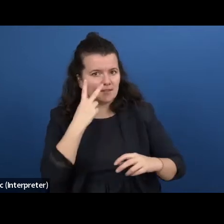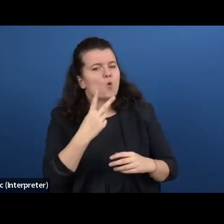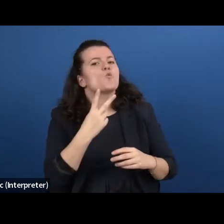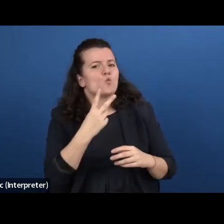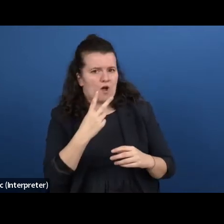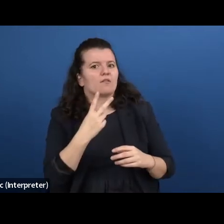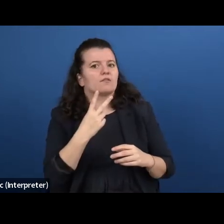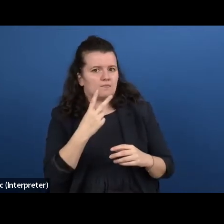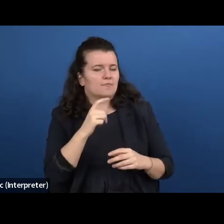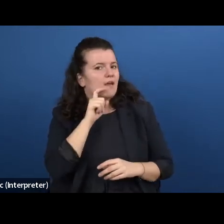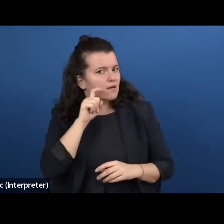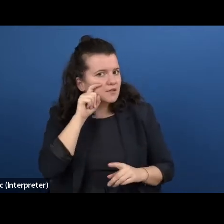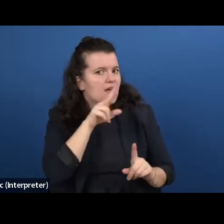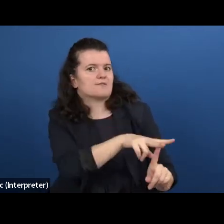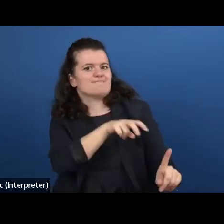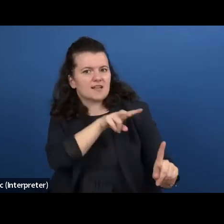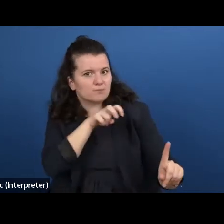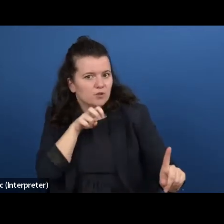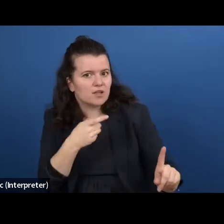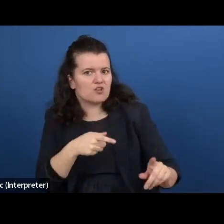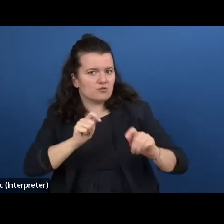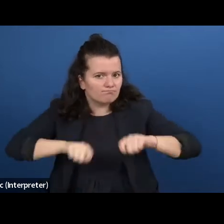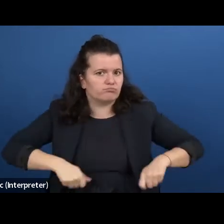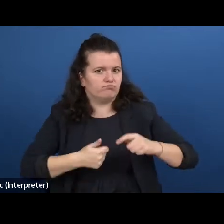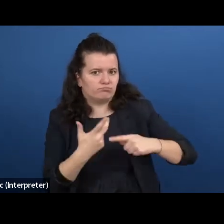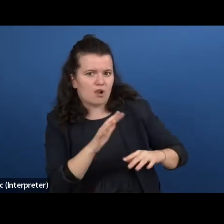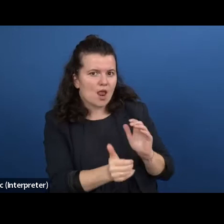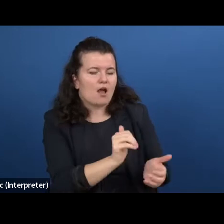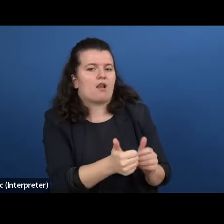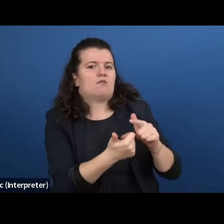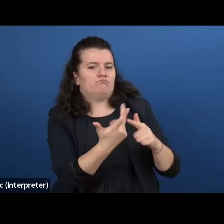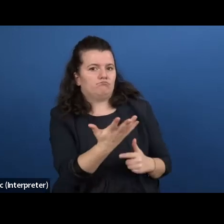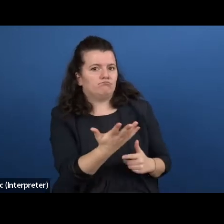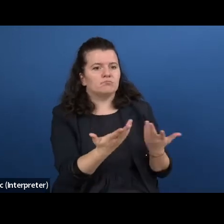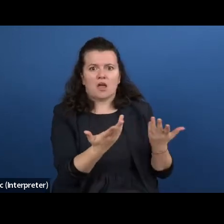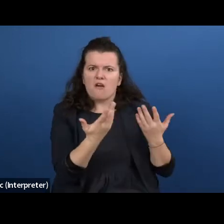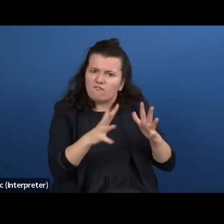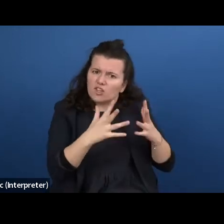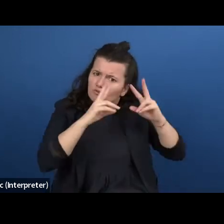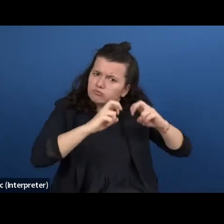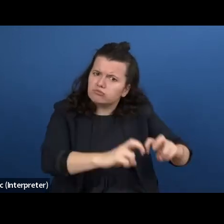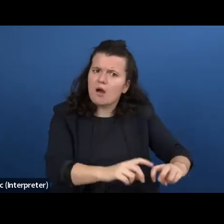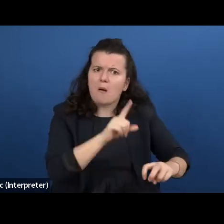it didn't refer to persons with disabilities at all. And didn't include women and girls with disabilities.